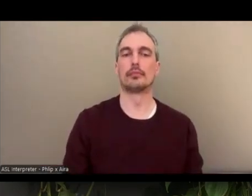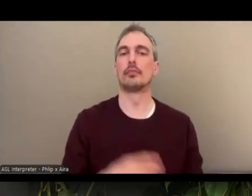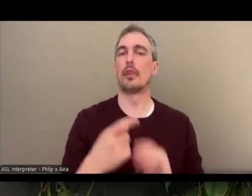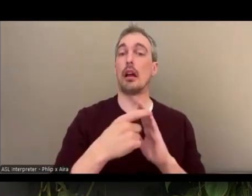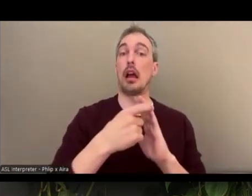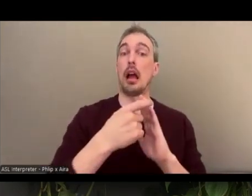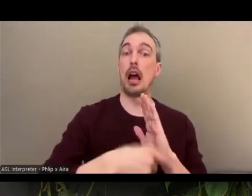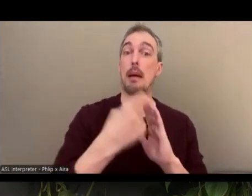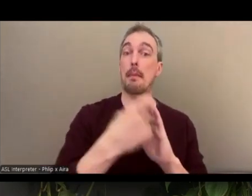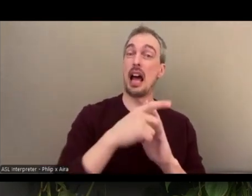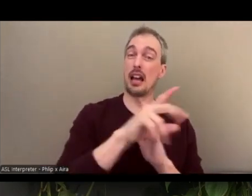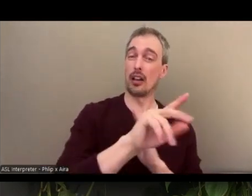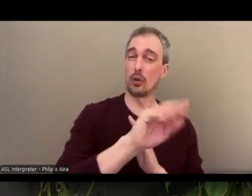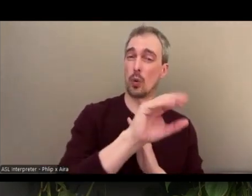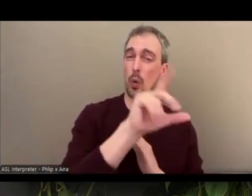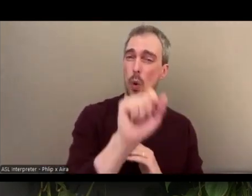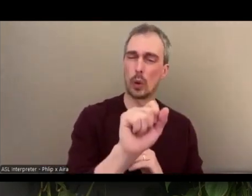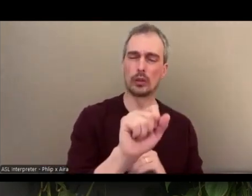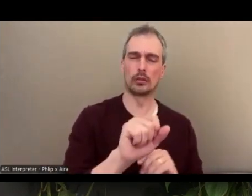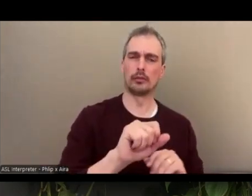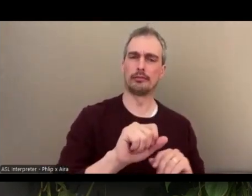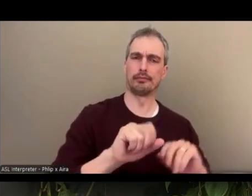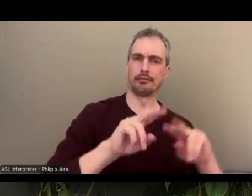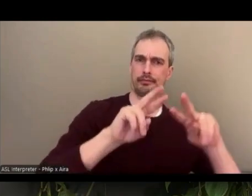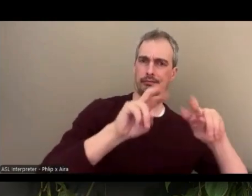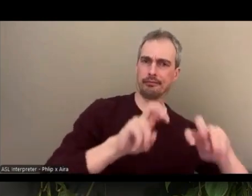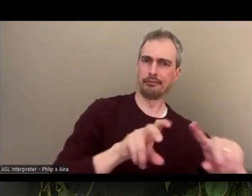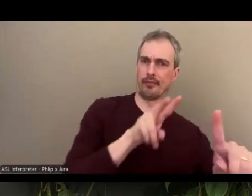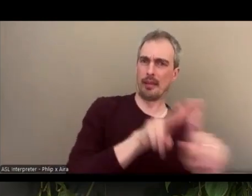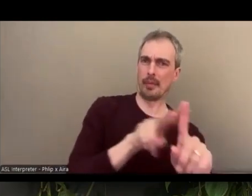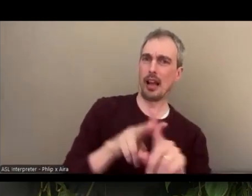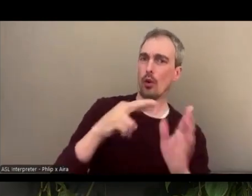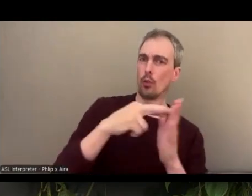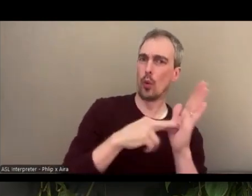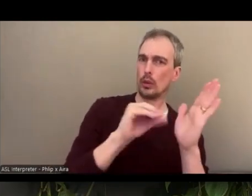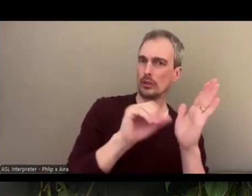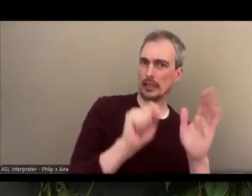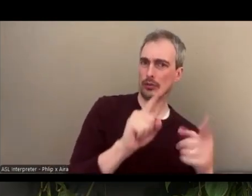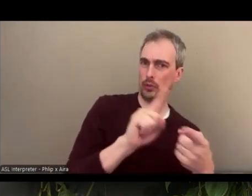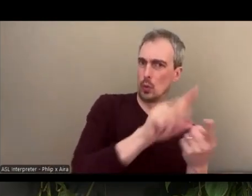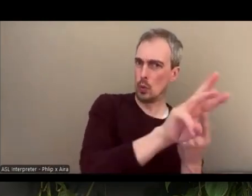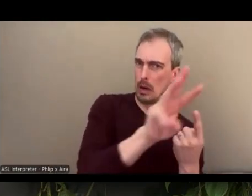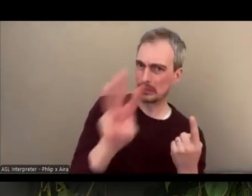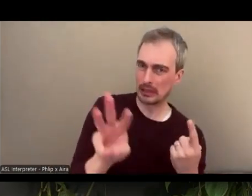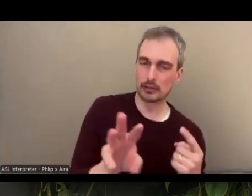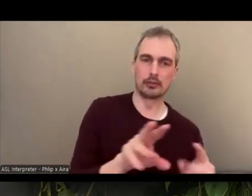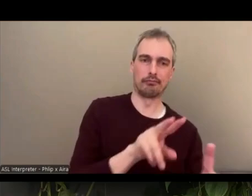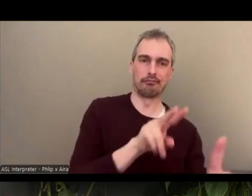to report on accessibility errors. And it's helpful to an extent. A large extent. But we need to understand what the tools can and can't do.